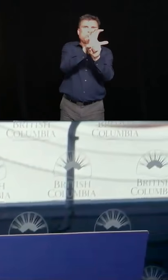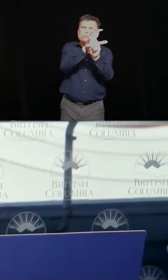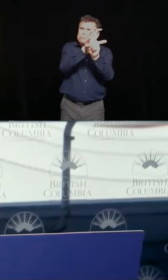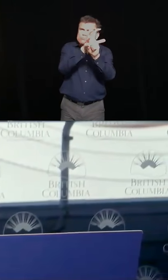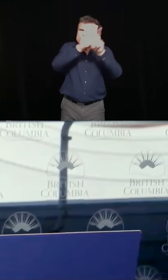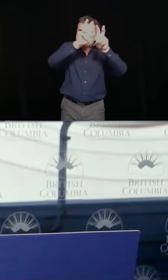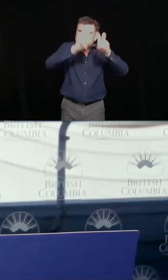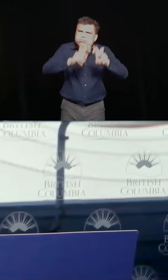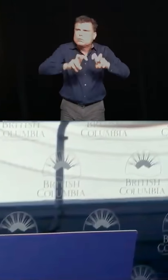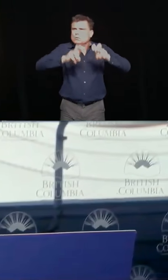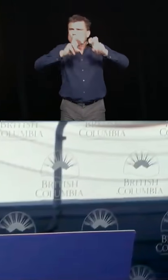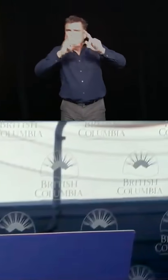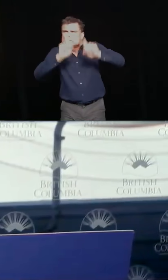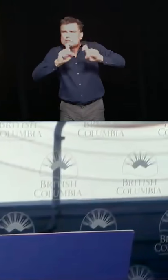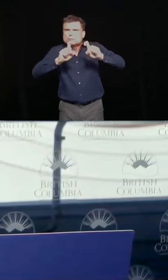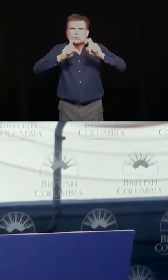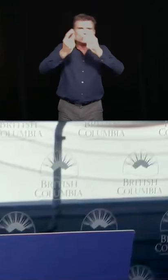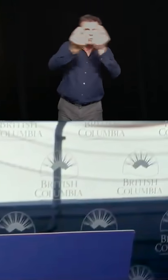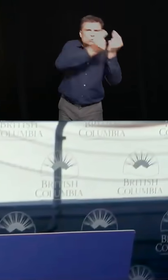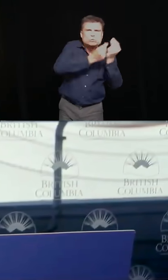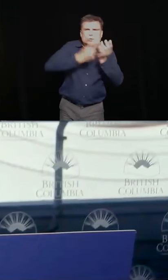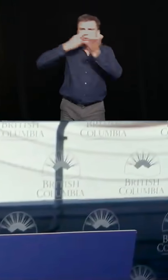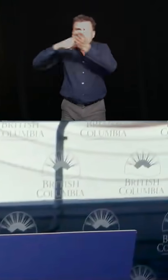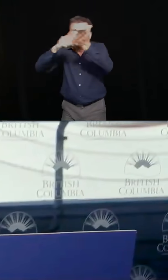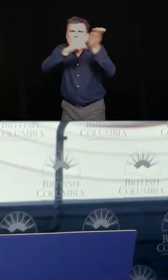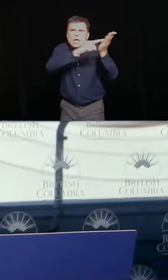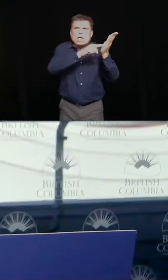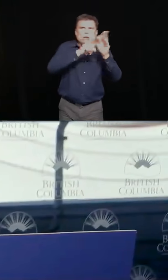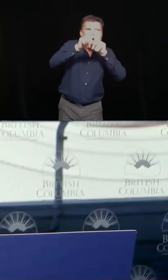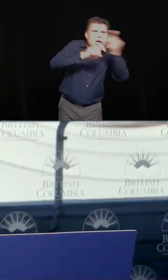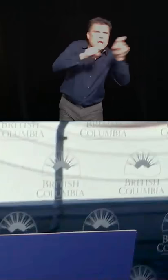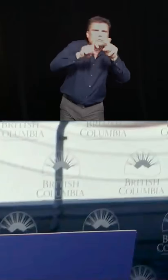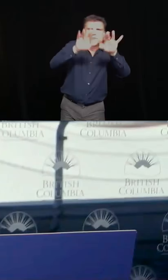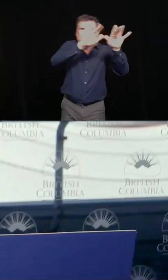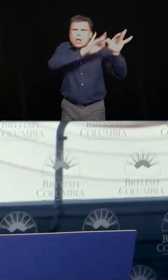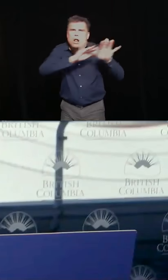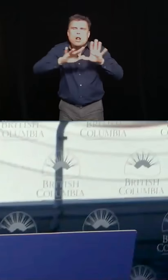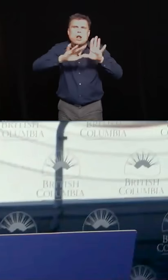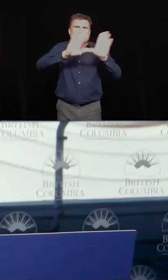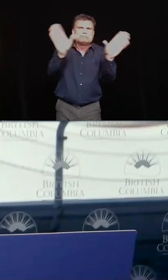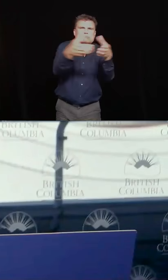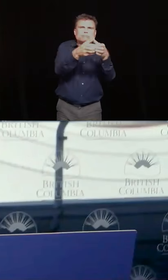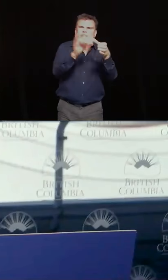understand the impacts that the measures we put into place has had as well.